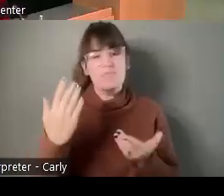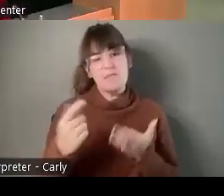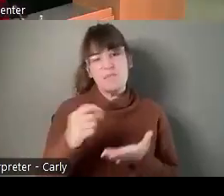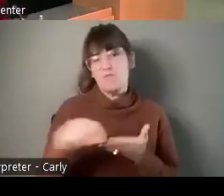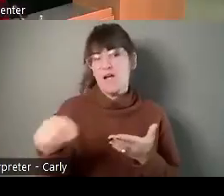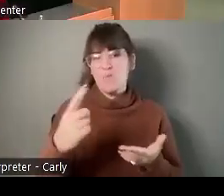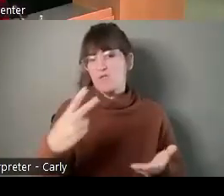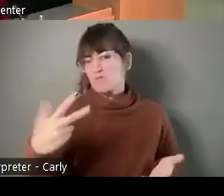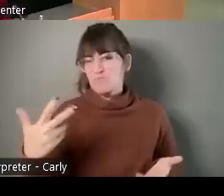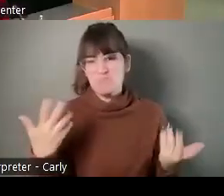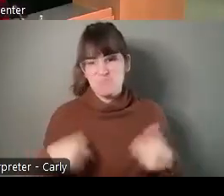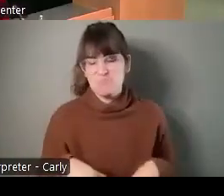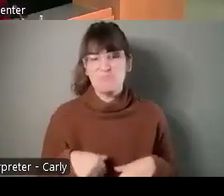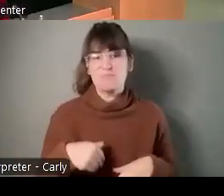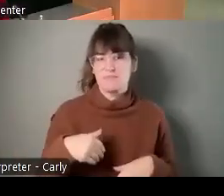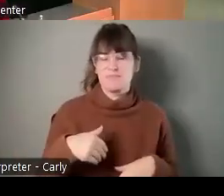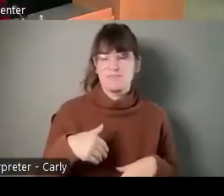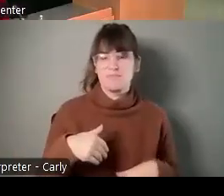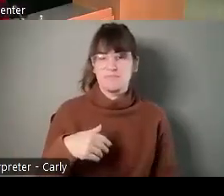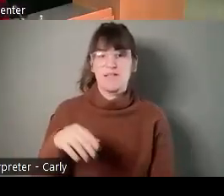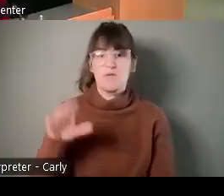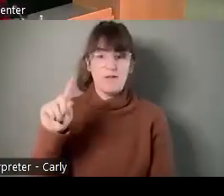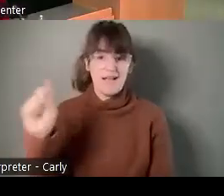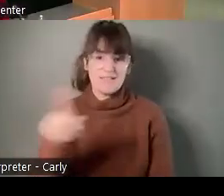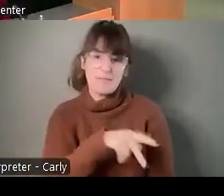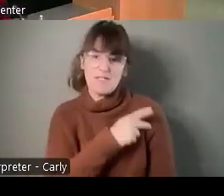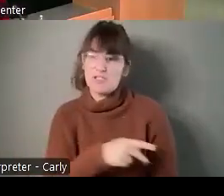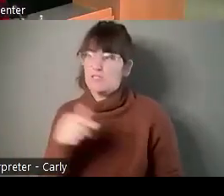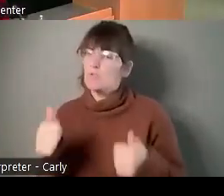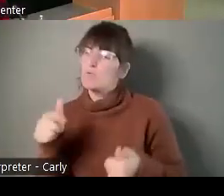we either let the patient decide who they want to hear from. We split it or we just make a clinical